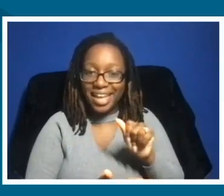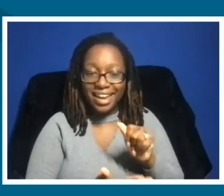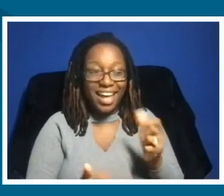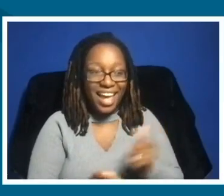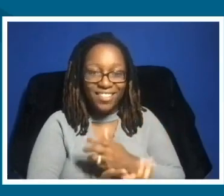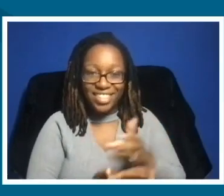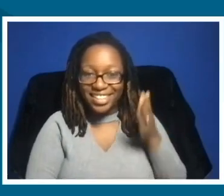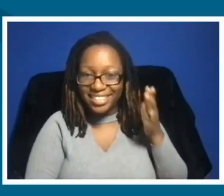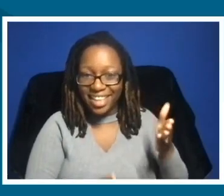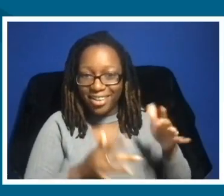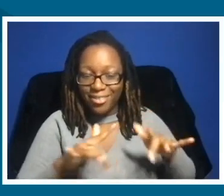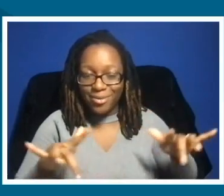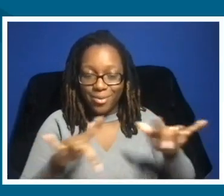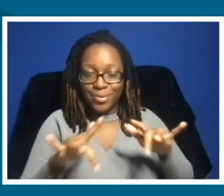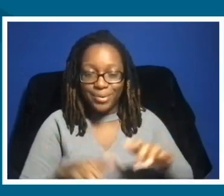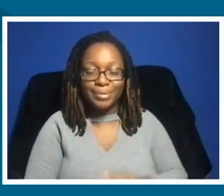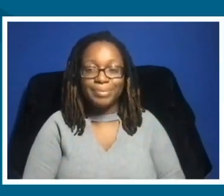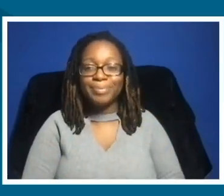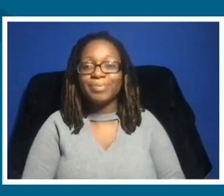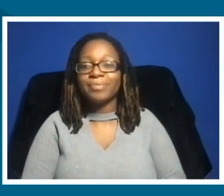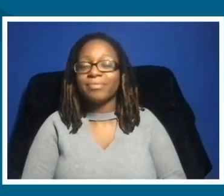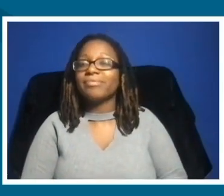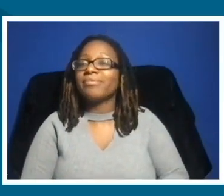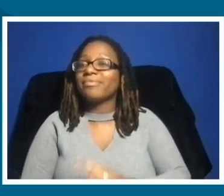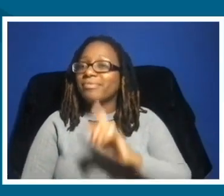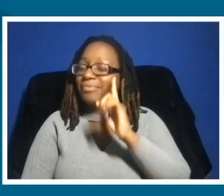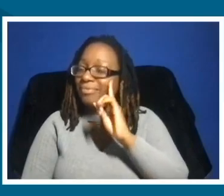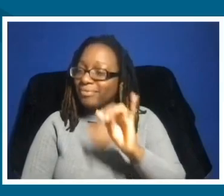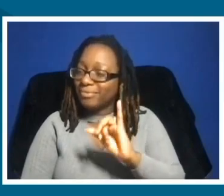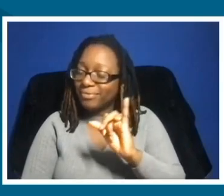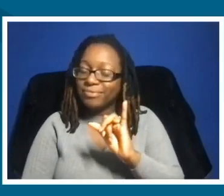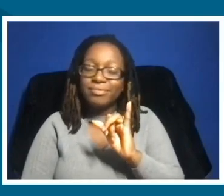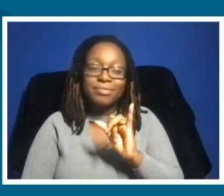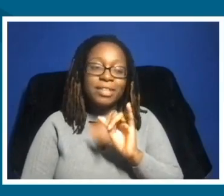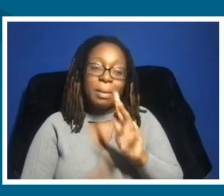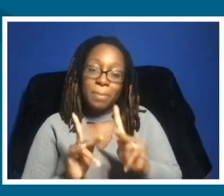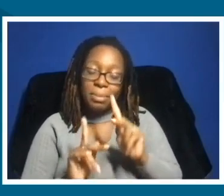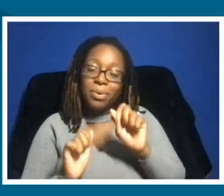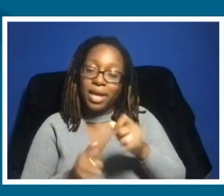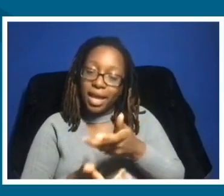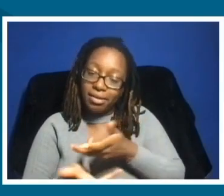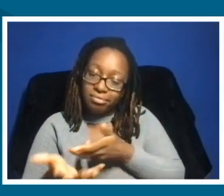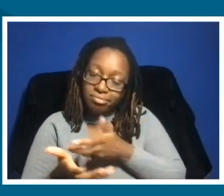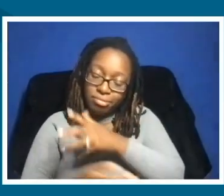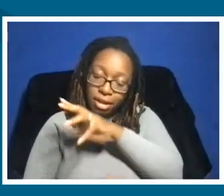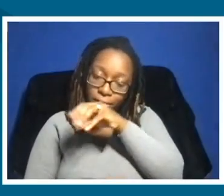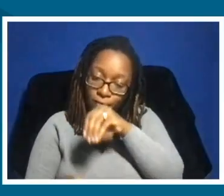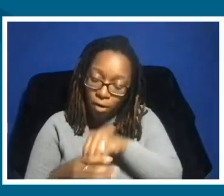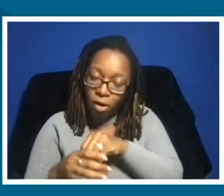on that i think it's also in addition to doing things that people can interact